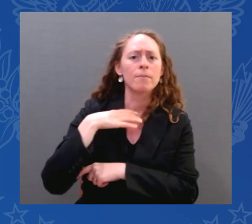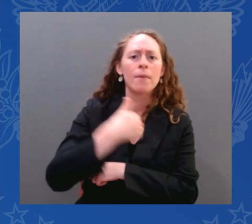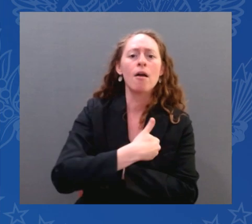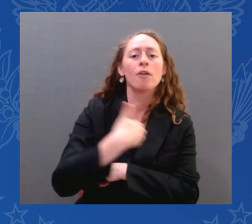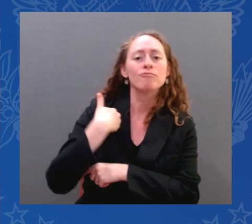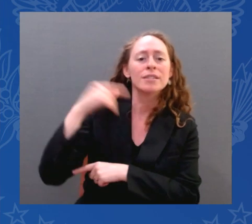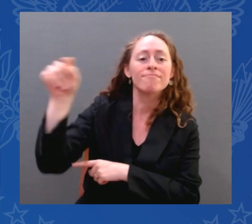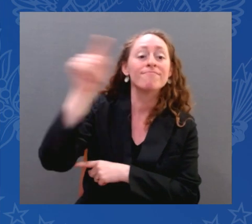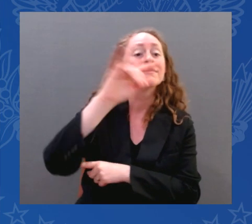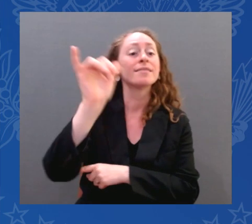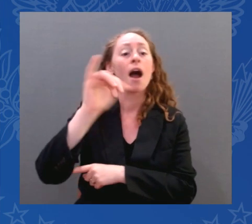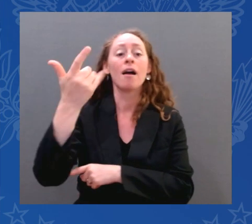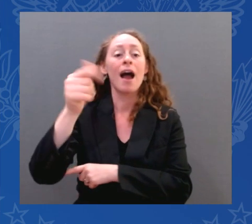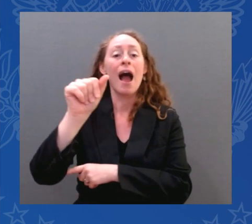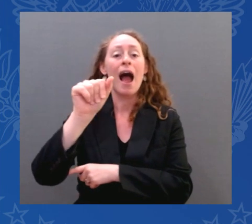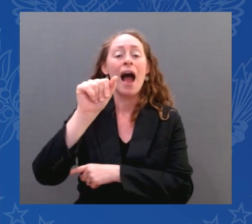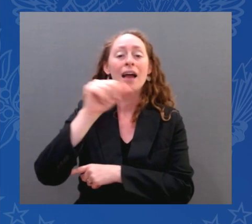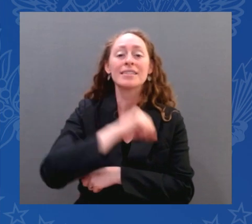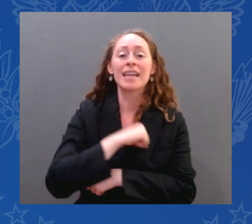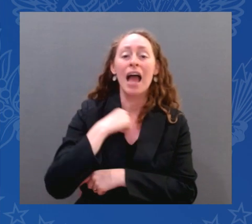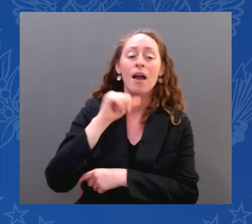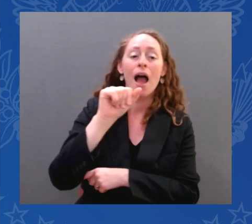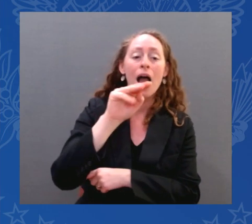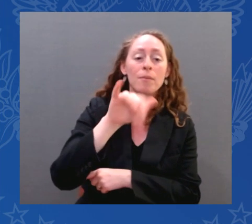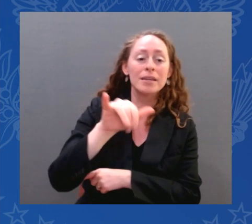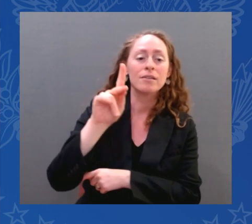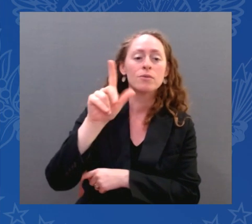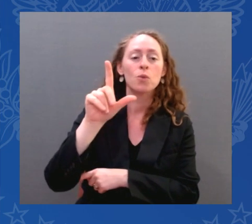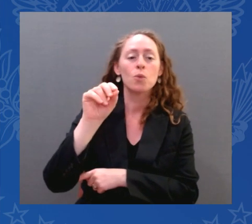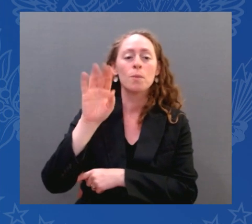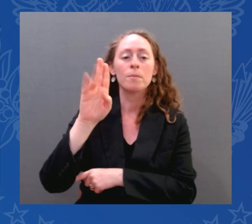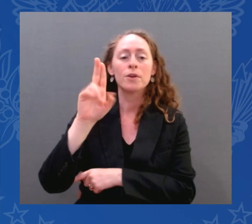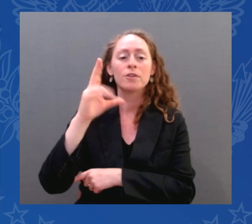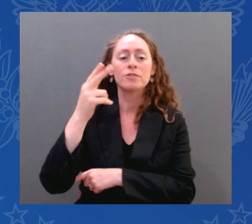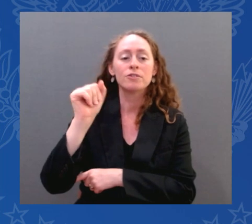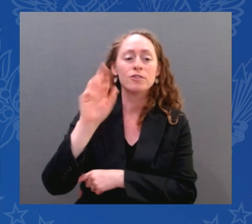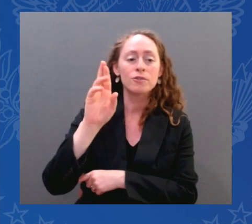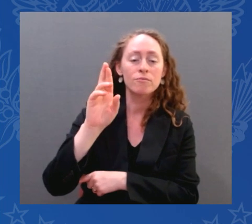John Thune, Republican of South Dakota. Maria Cantwell, a Democrat from Washington State.